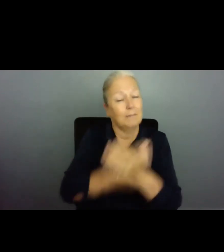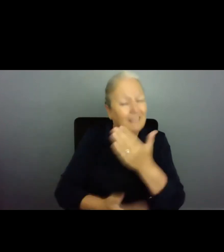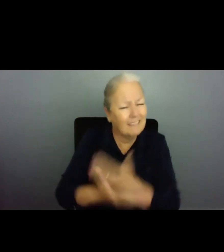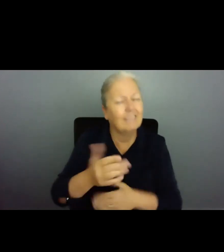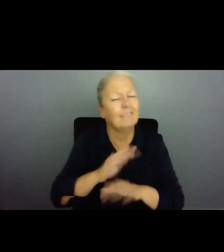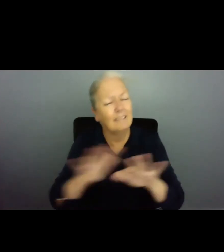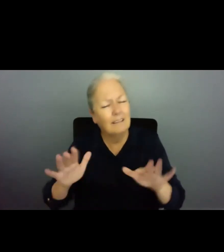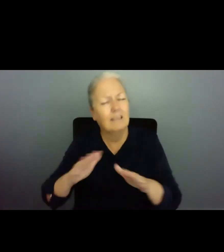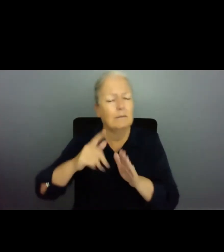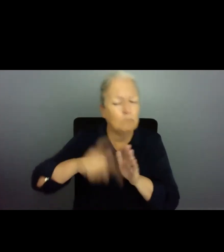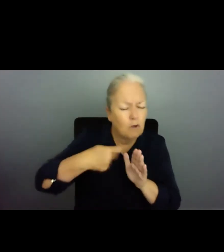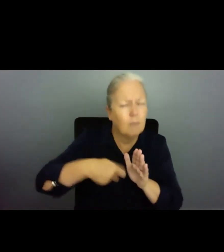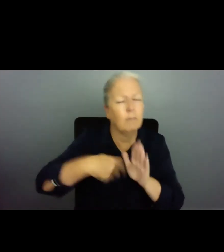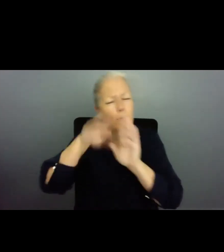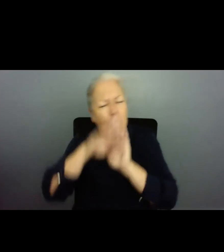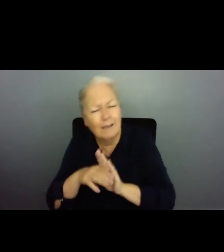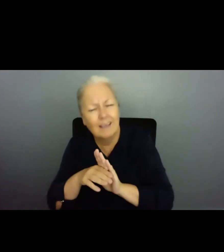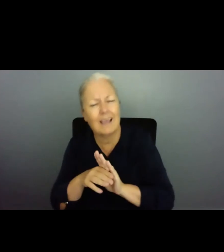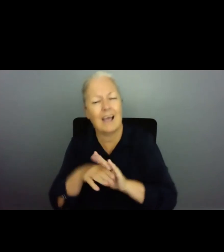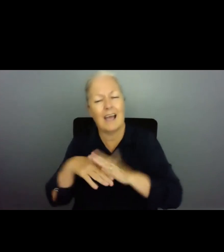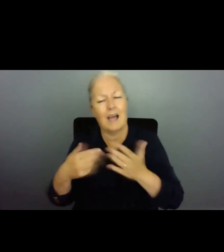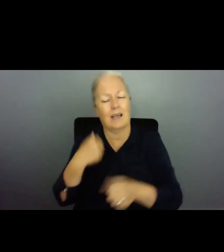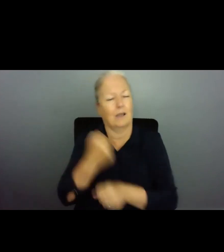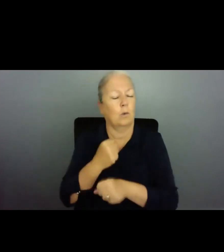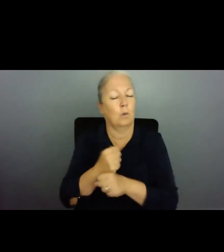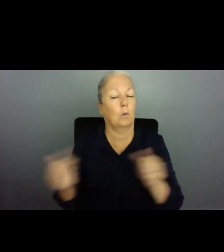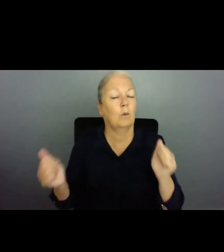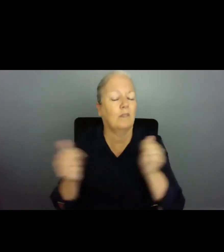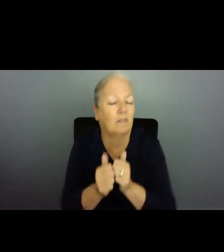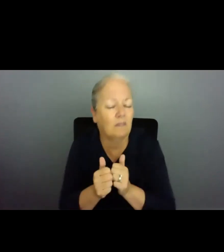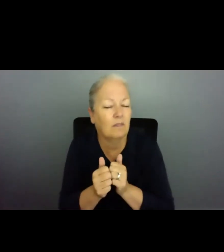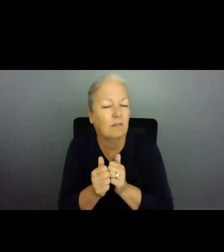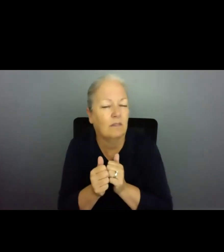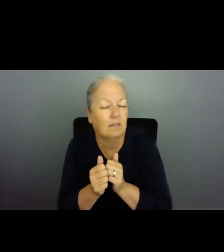can work with them to solve some of the problems that were just raised by our youth speakers um